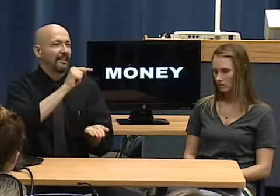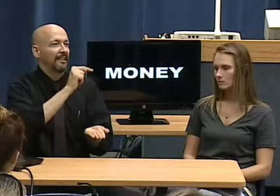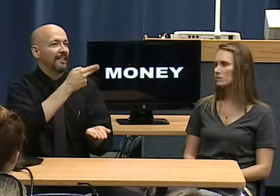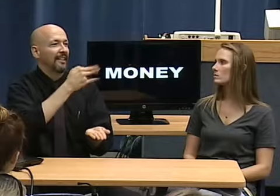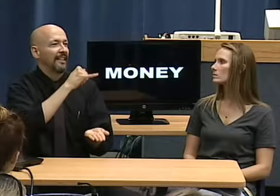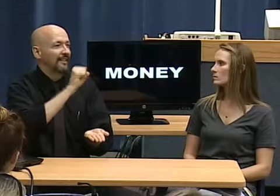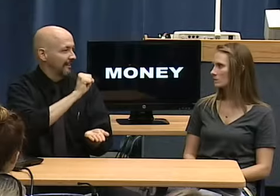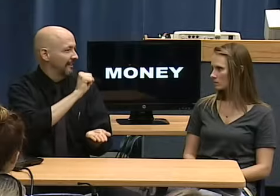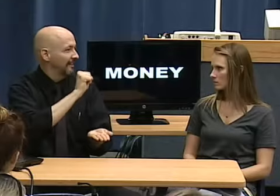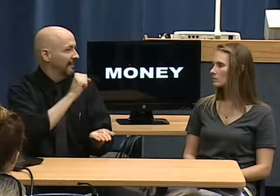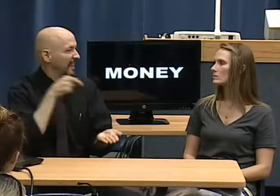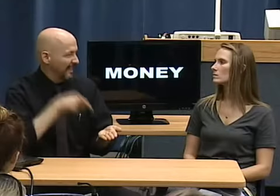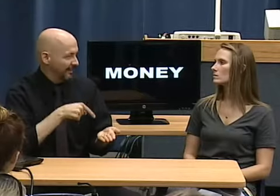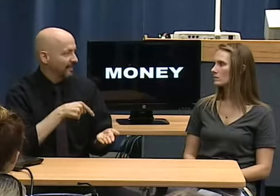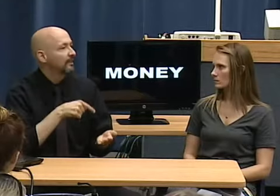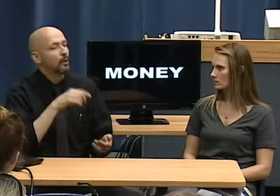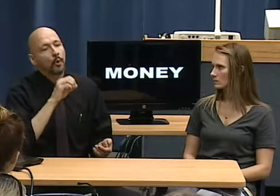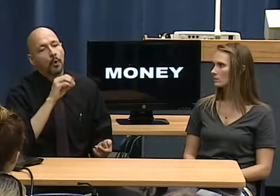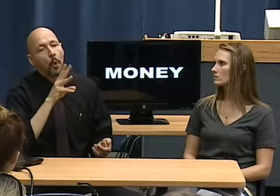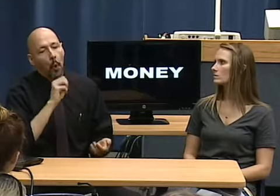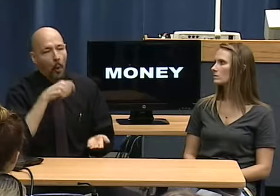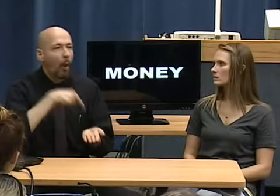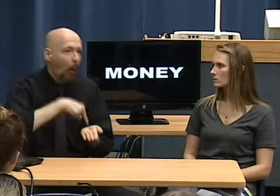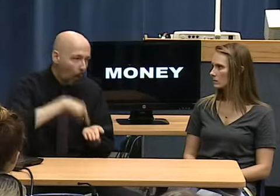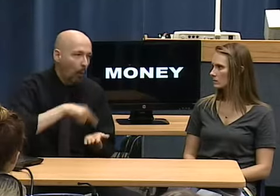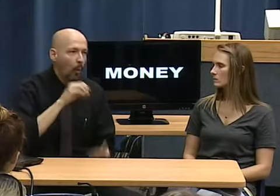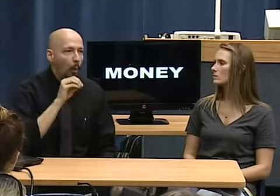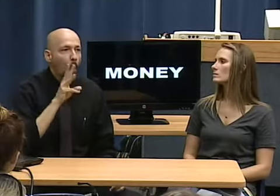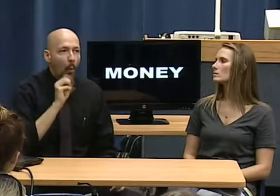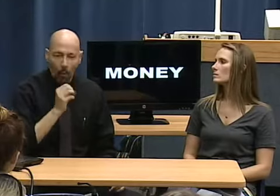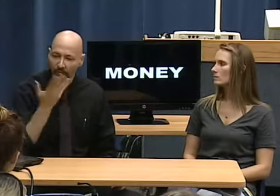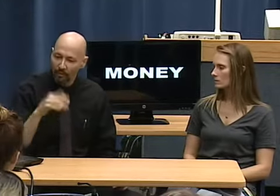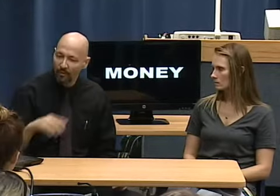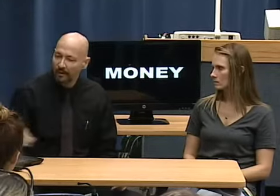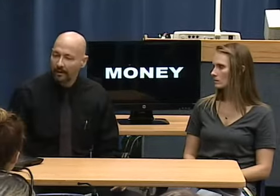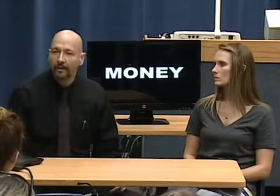T-H-I-S Or O-W-E. Owe. O-W-E.